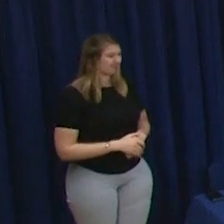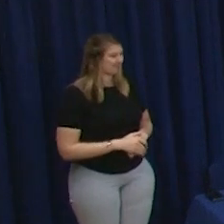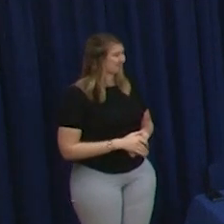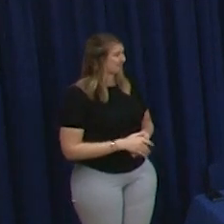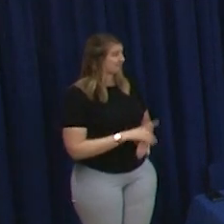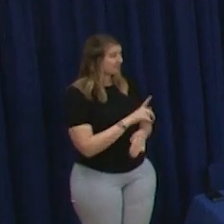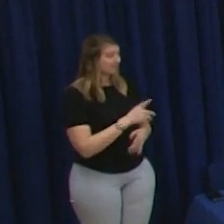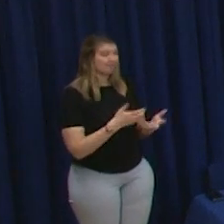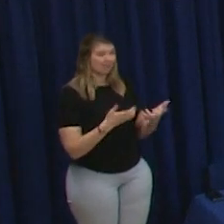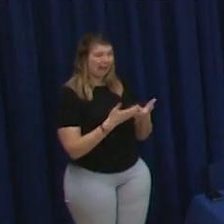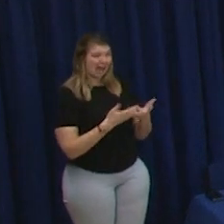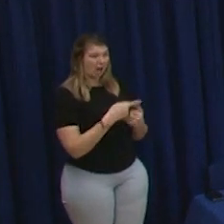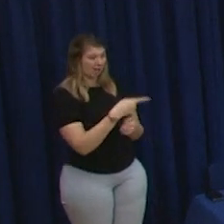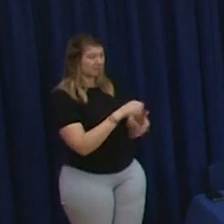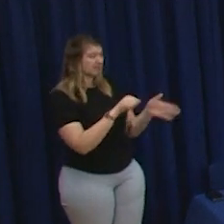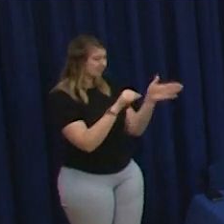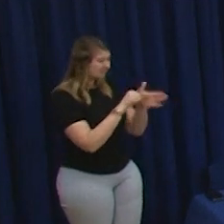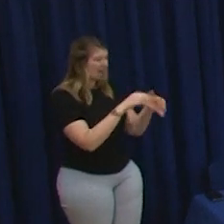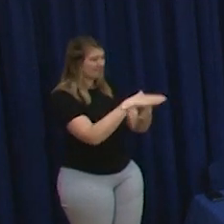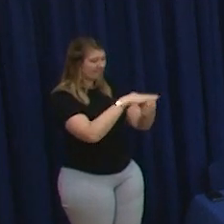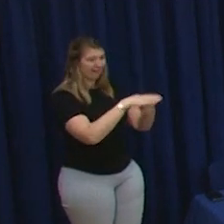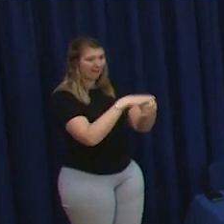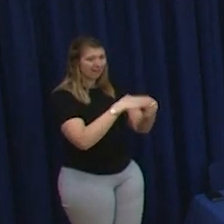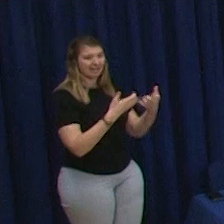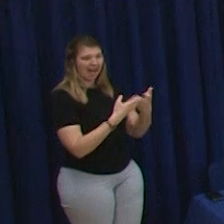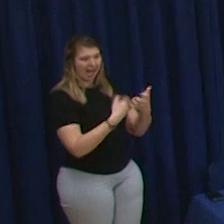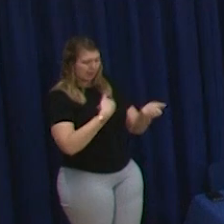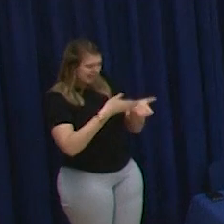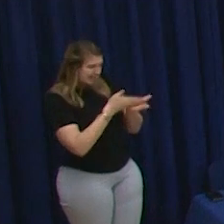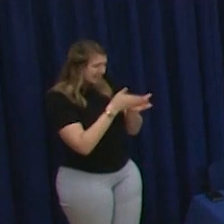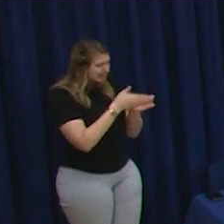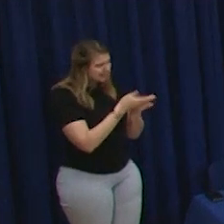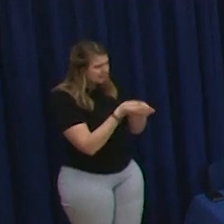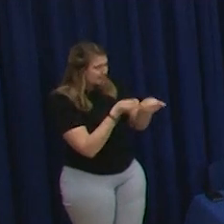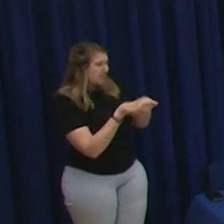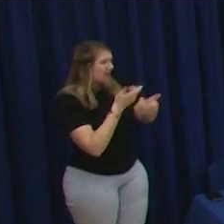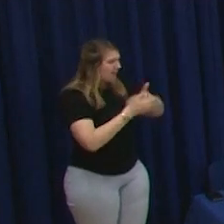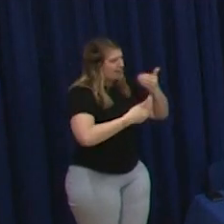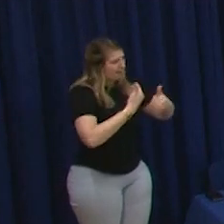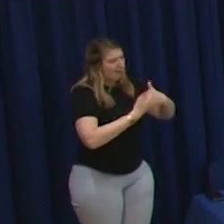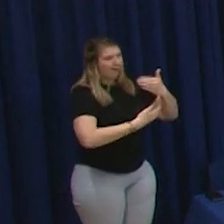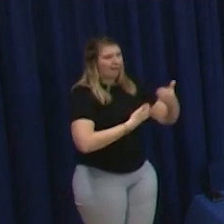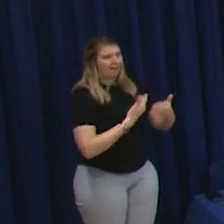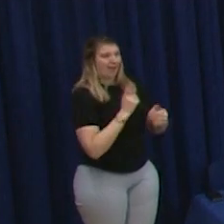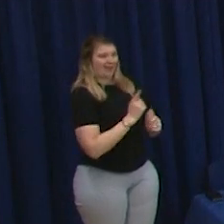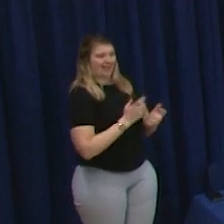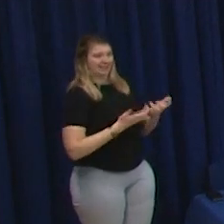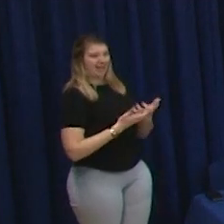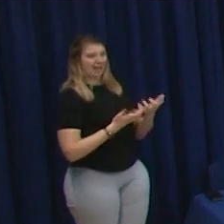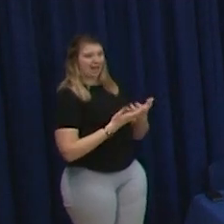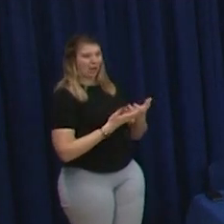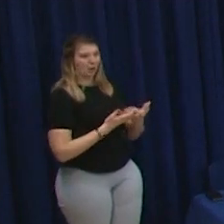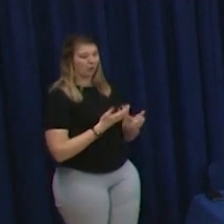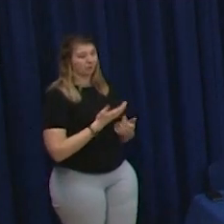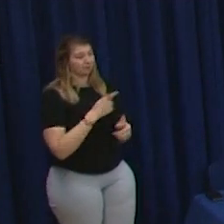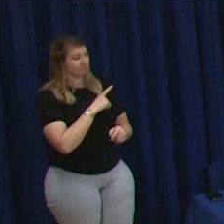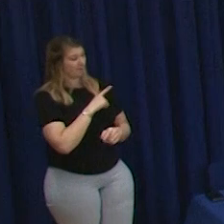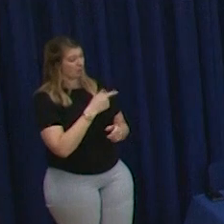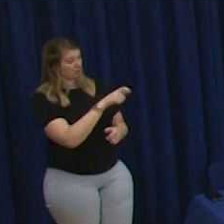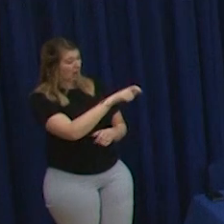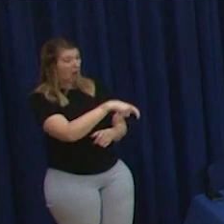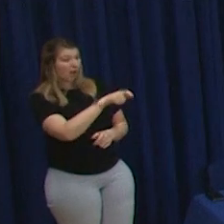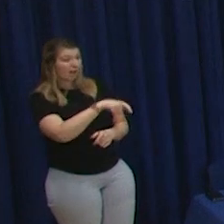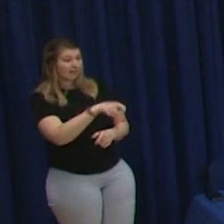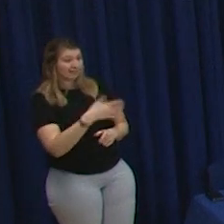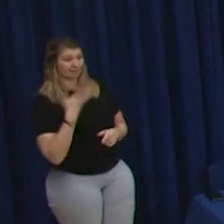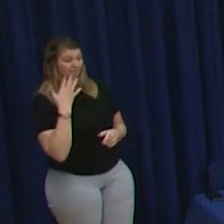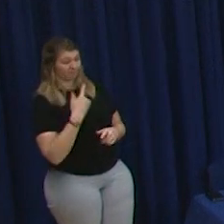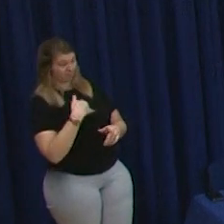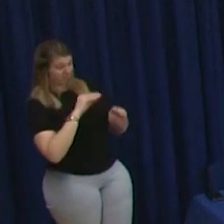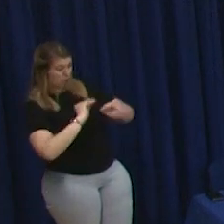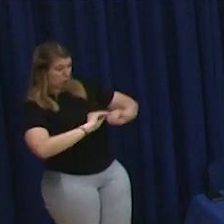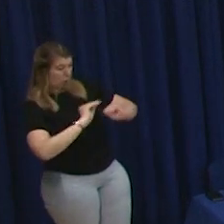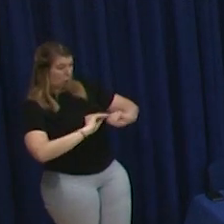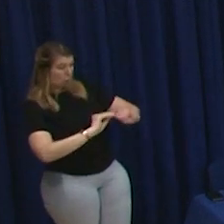of those tough bits, is well when I coach when I have neurodiverse clients nowadays all I can offer